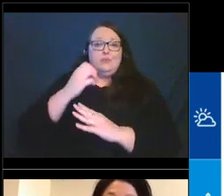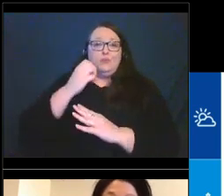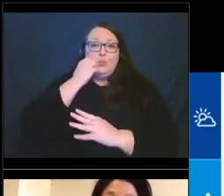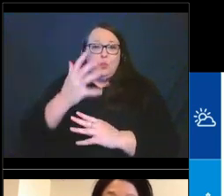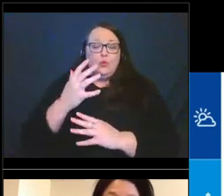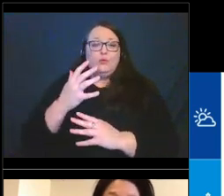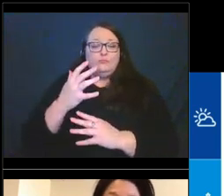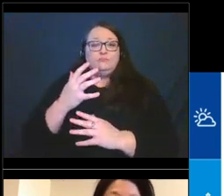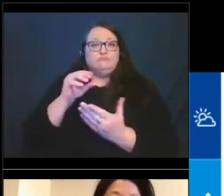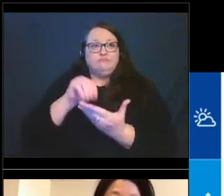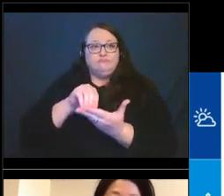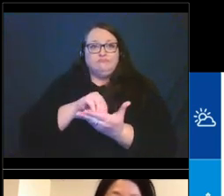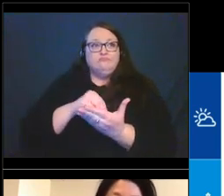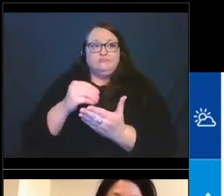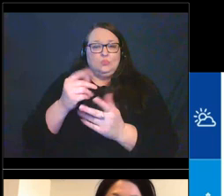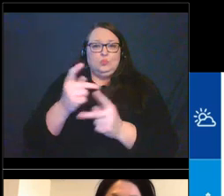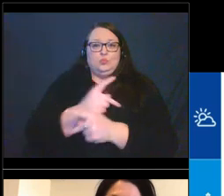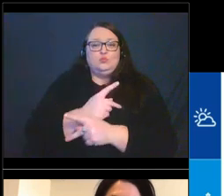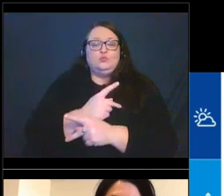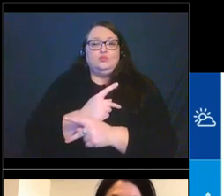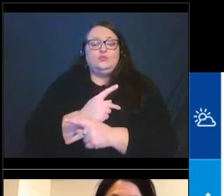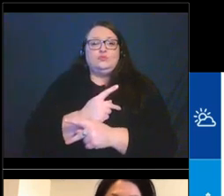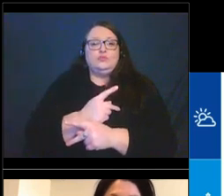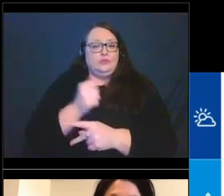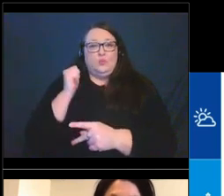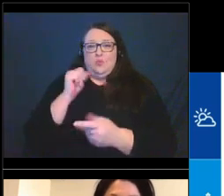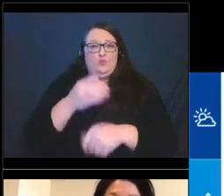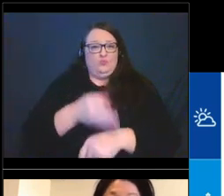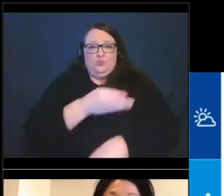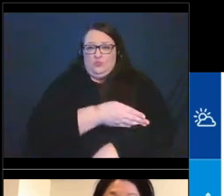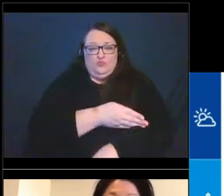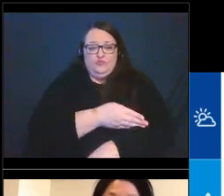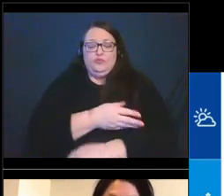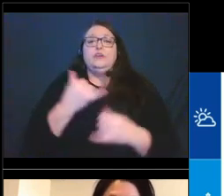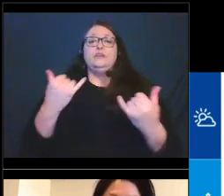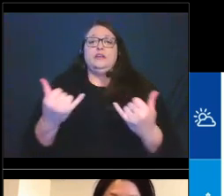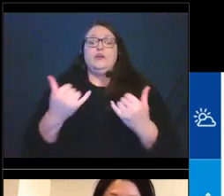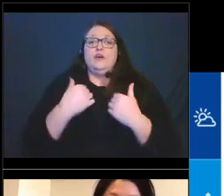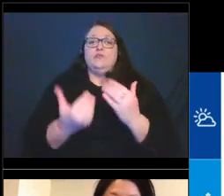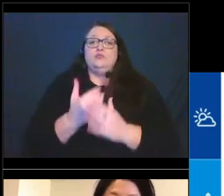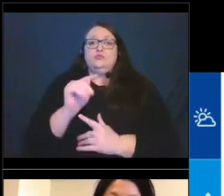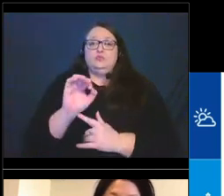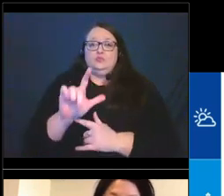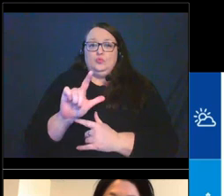introducing a new tool that combines temperature and health data to better signal potential health